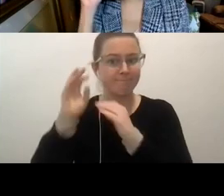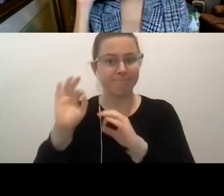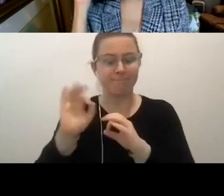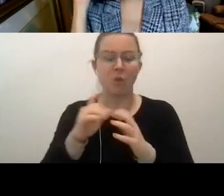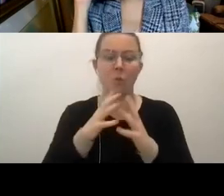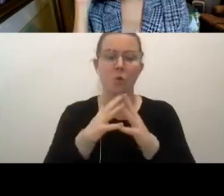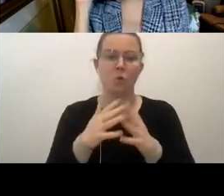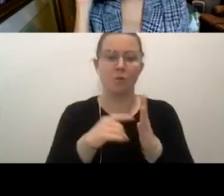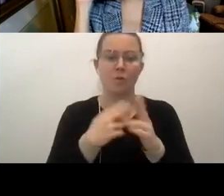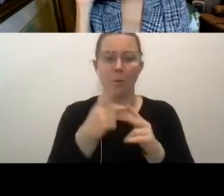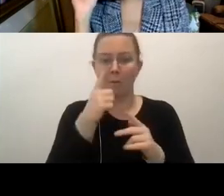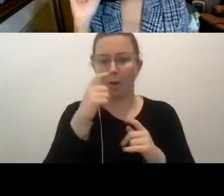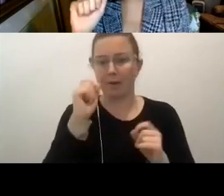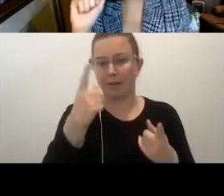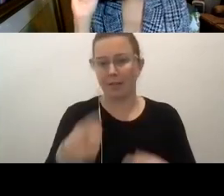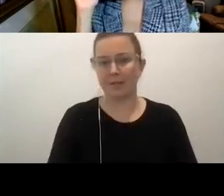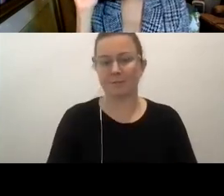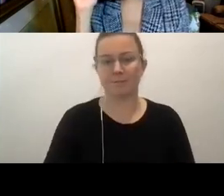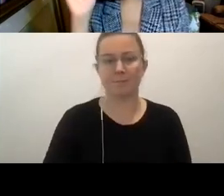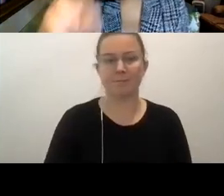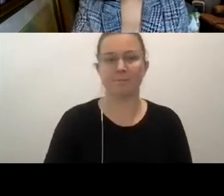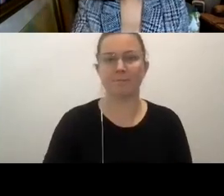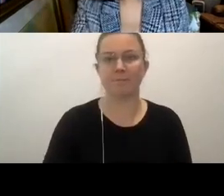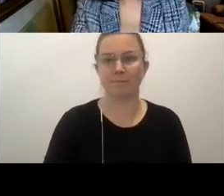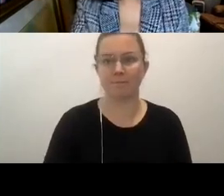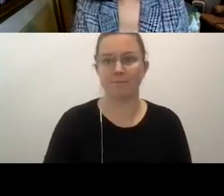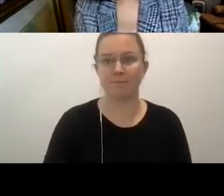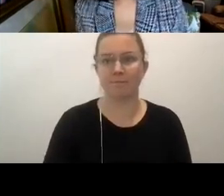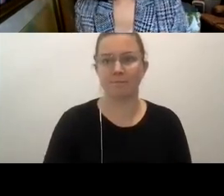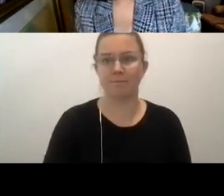Ala, do you have something to add? Yeah, just to add